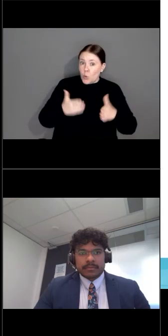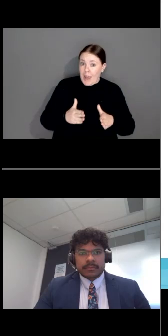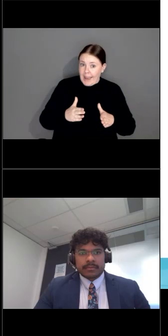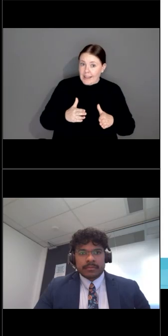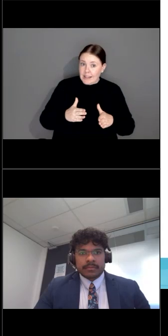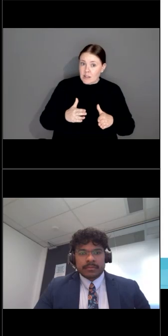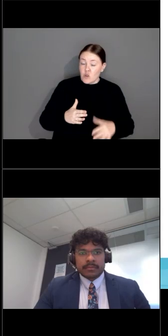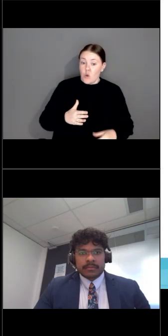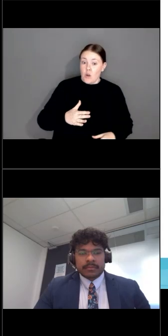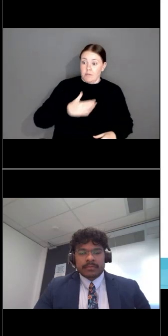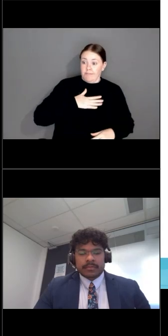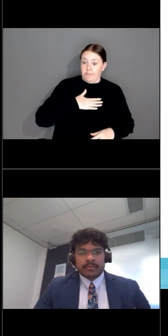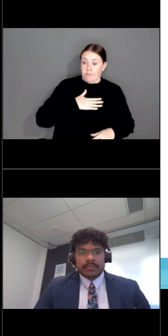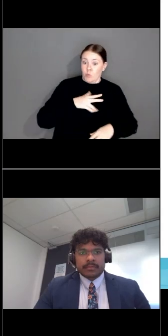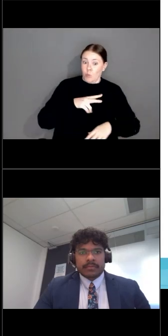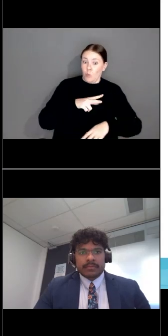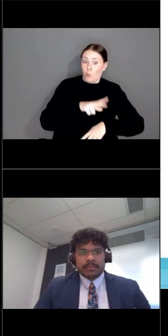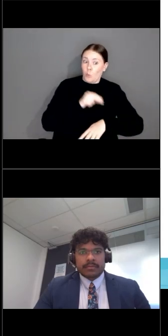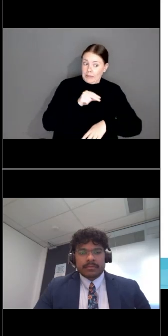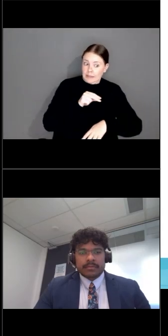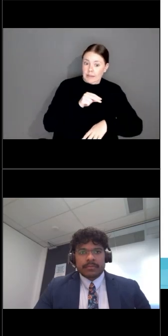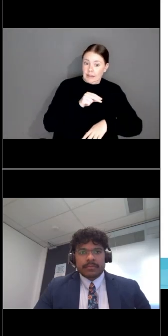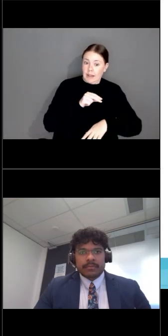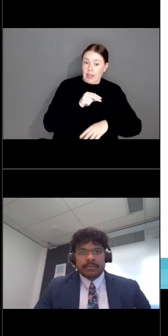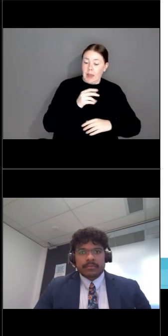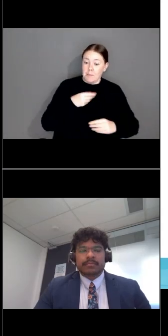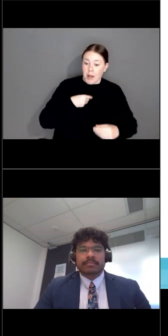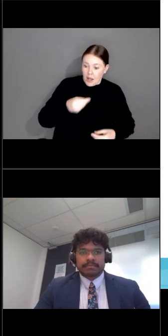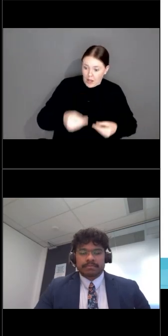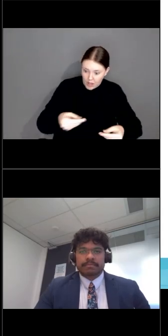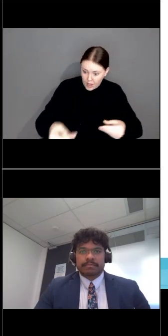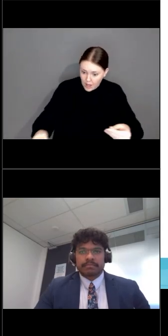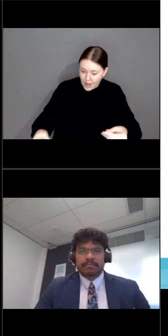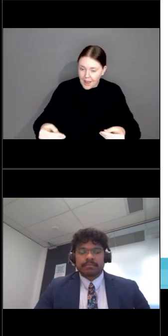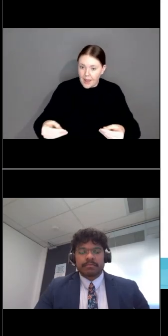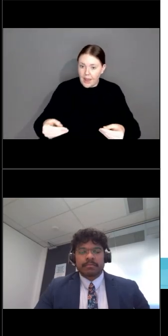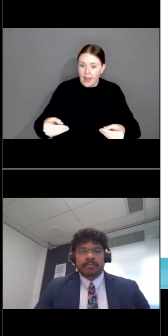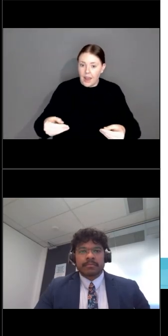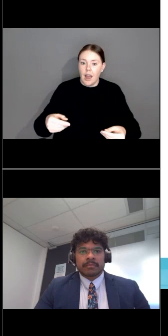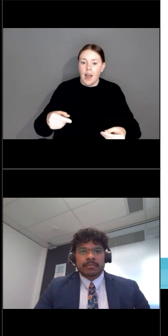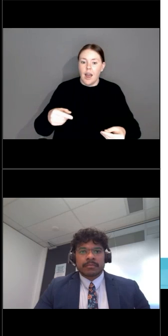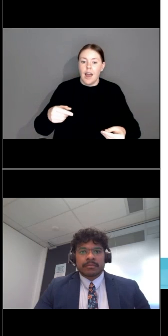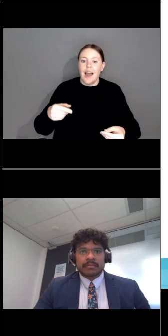serve this has heard the person so the person who's hearing this and under and watching you